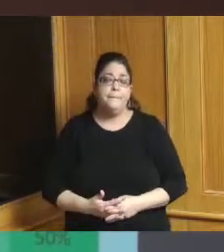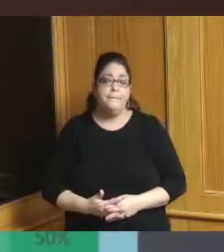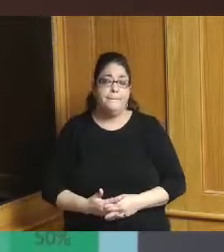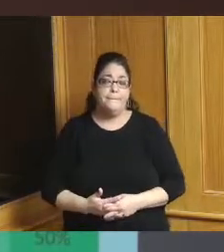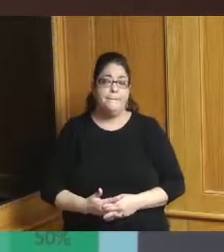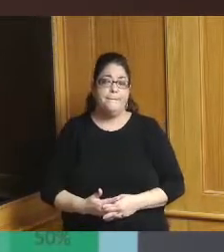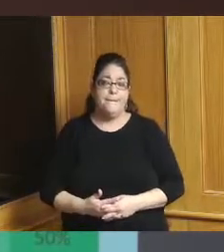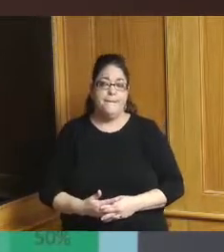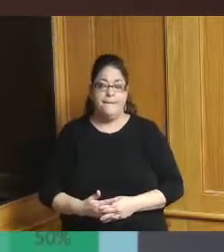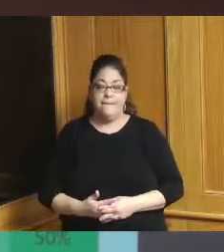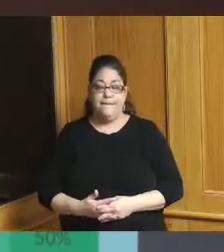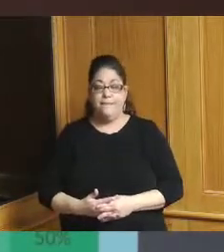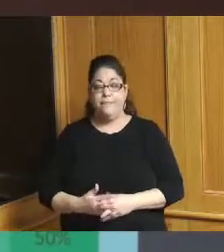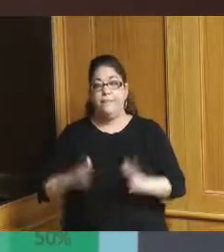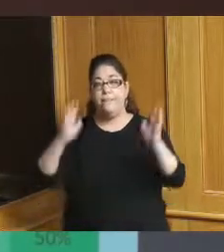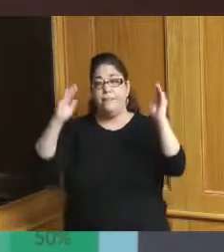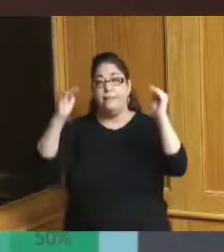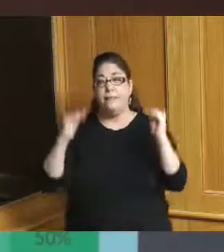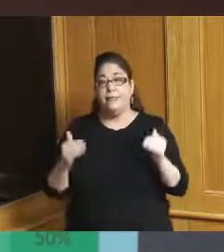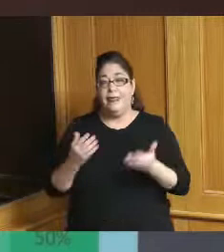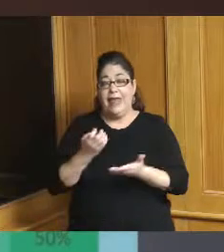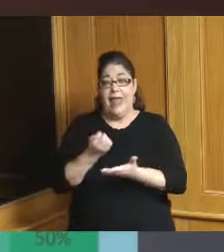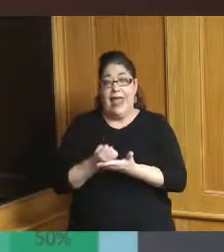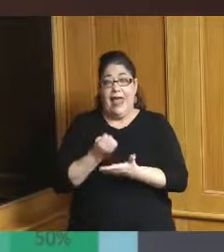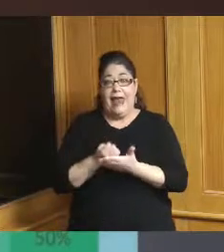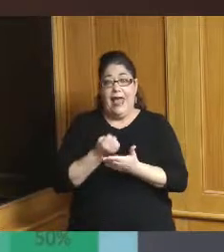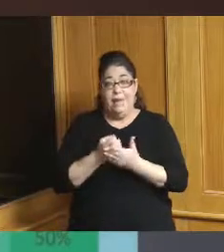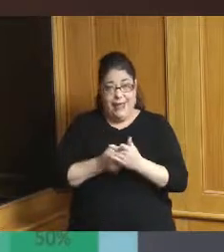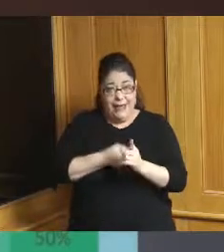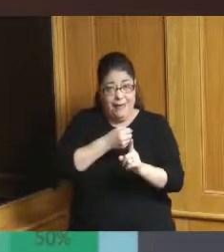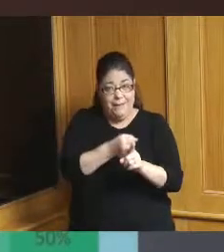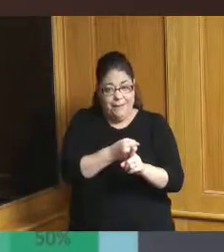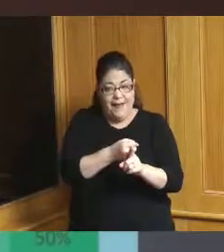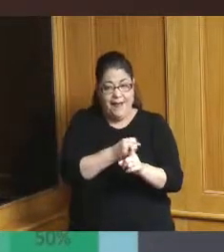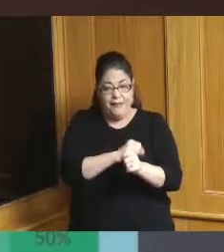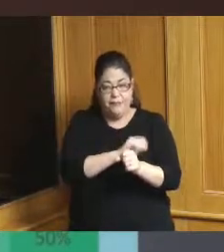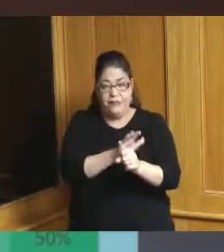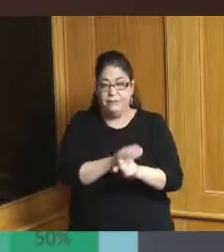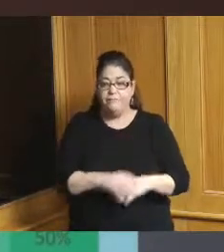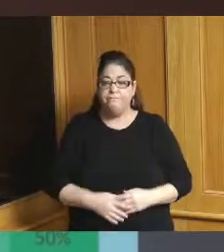the economic impact on on the pandemic so we asked this question before and